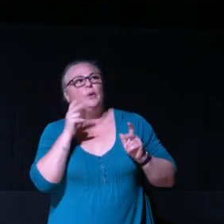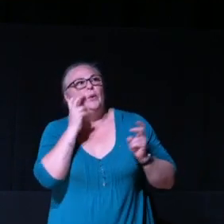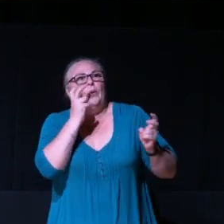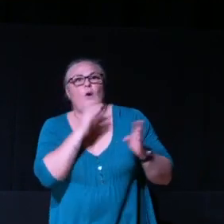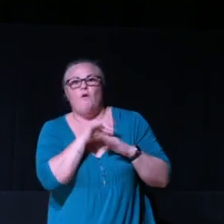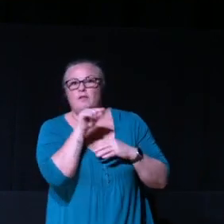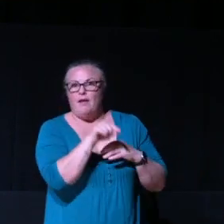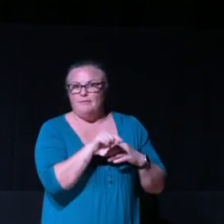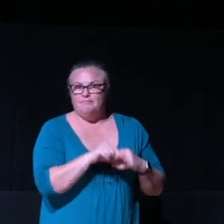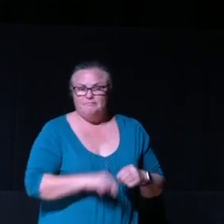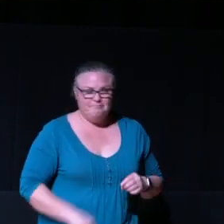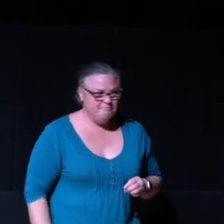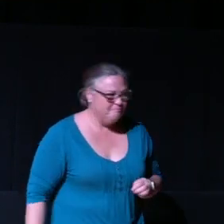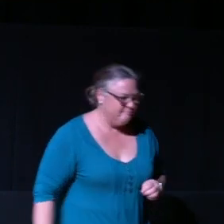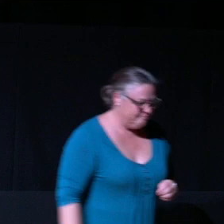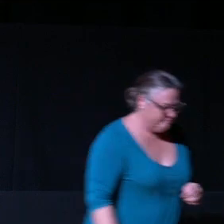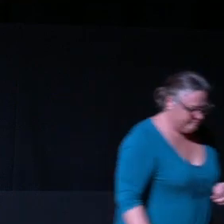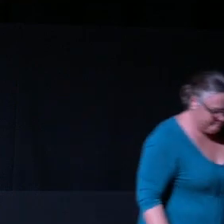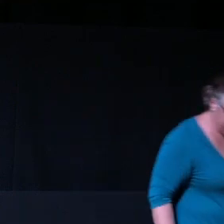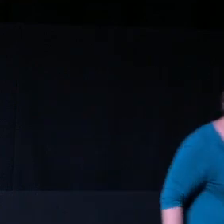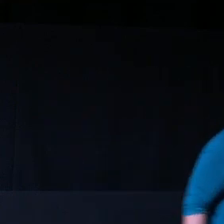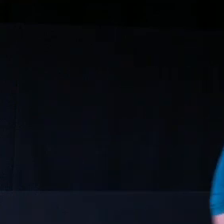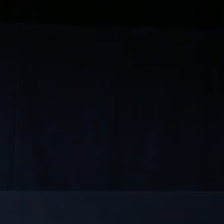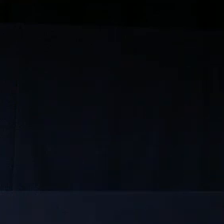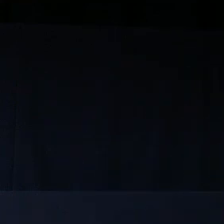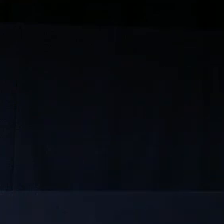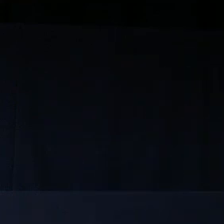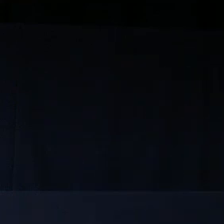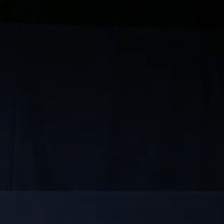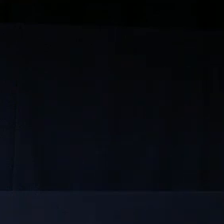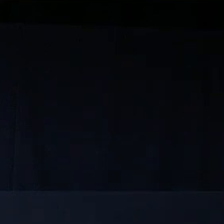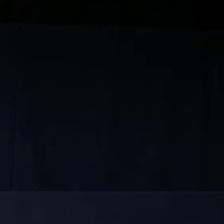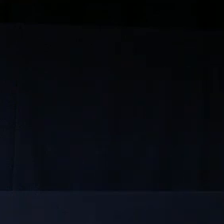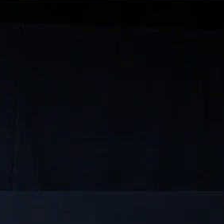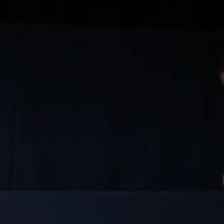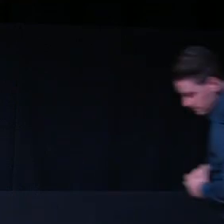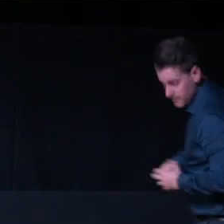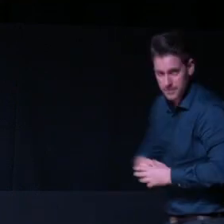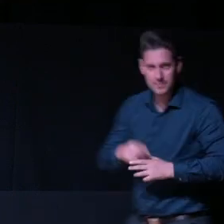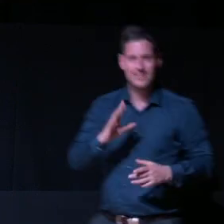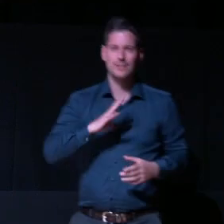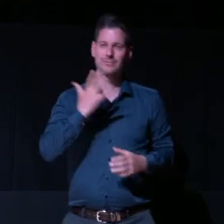And I guess what's interesting is cancel culture will normally exist in a social media framework.